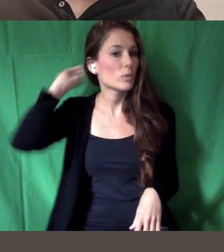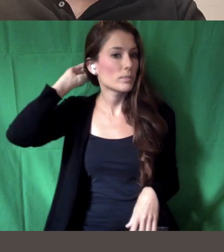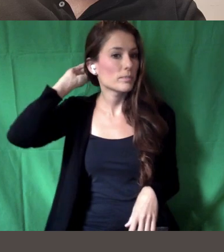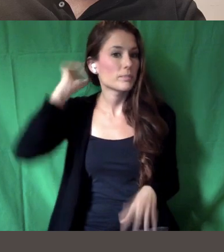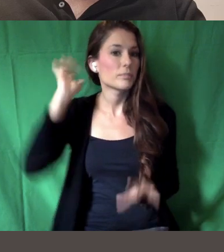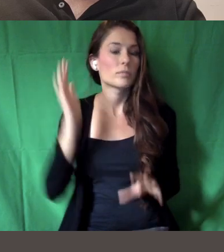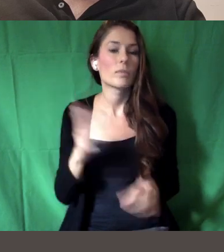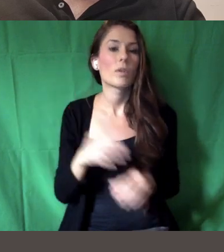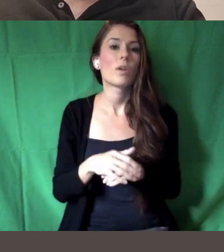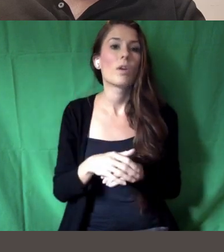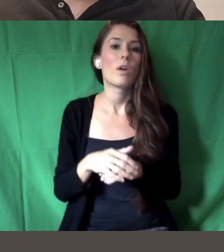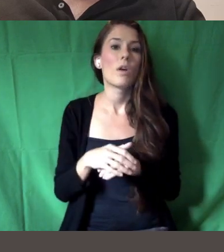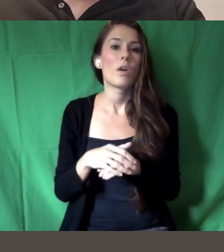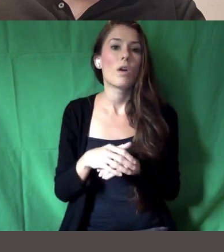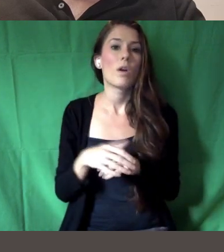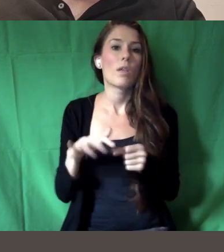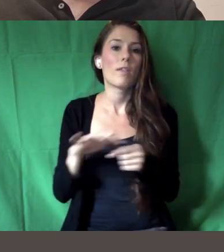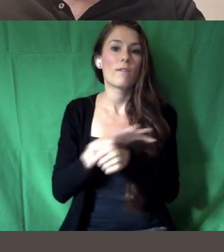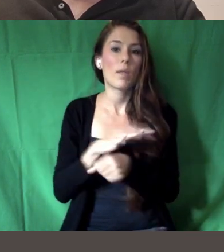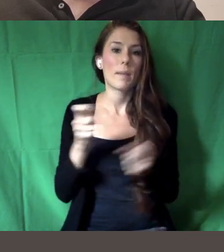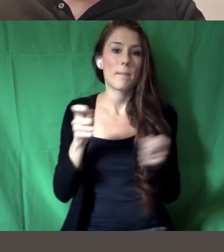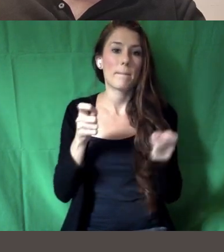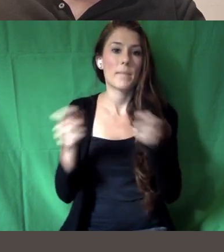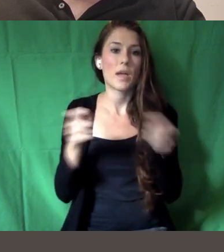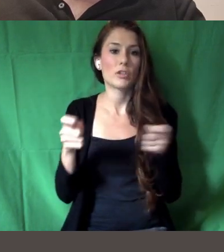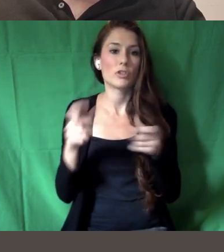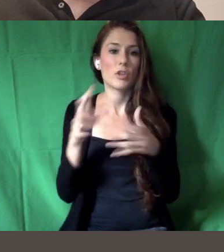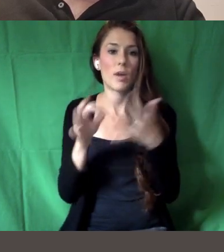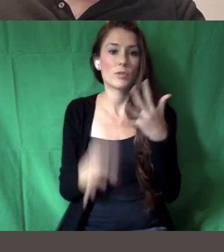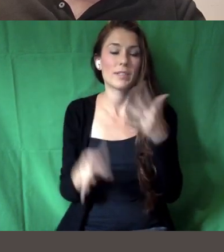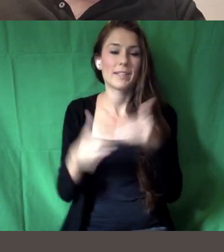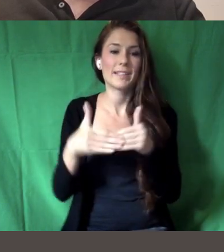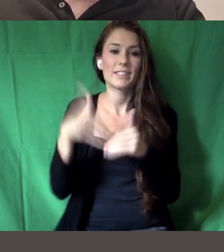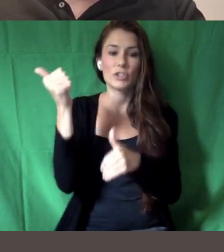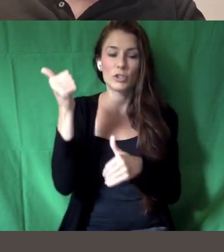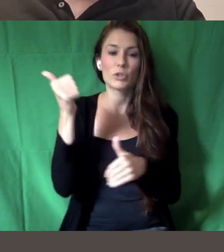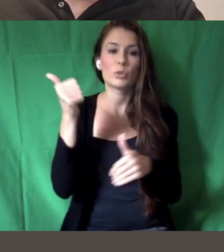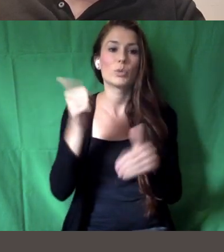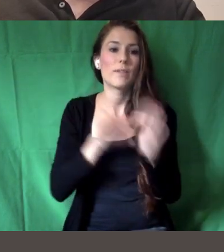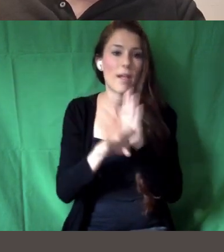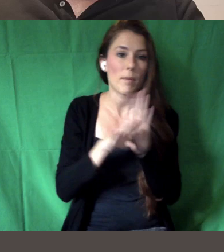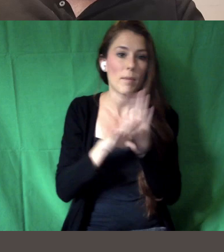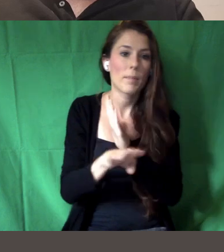the mind that fully managed options are usually easier to develop, easier to maintain, easier to